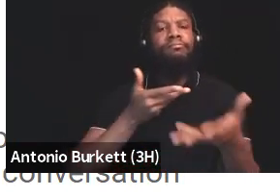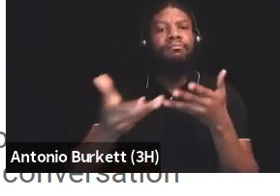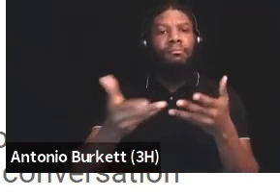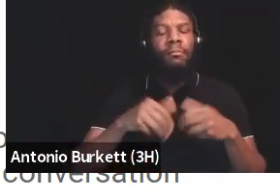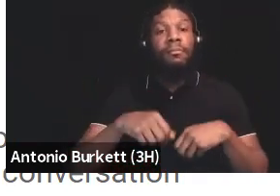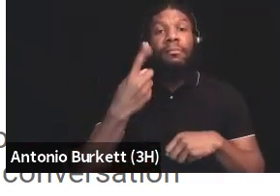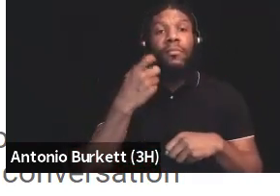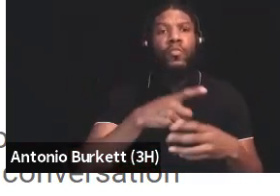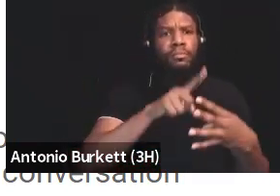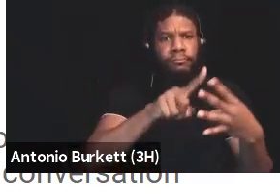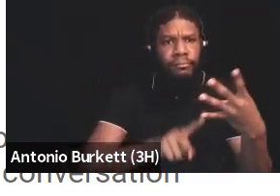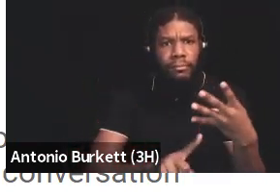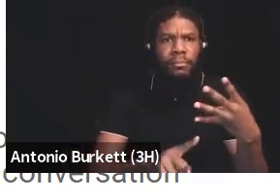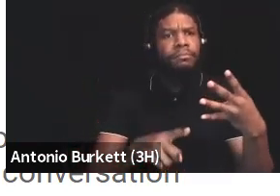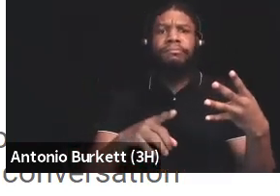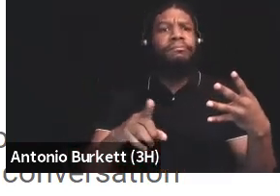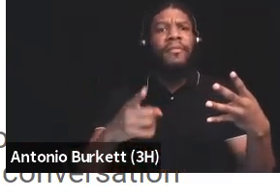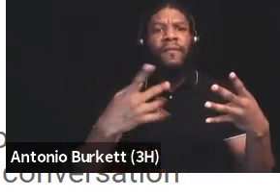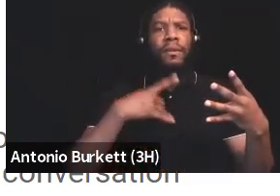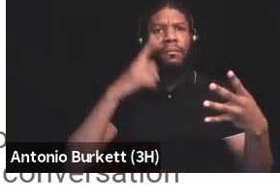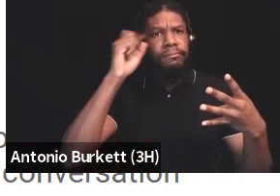don't see here, you can also enter that in the chat, but we are very curious.